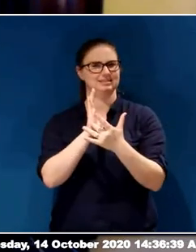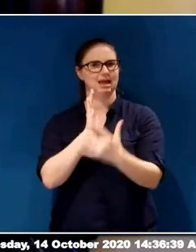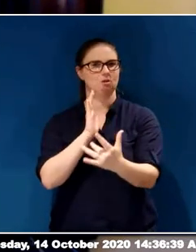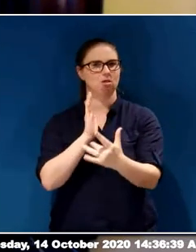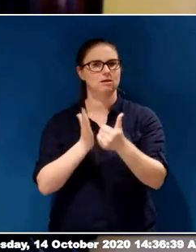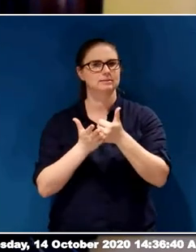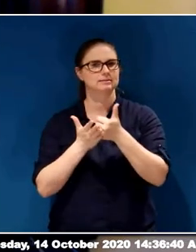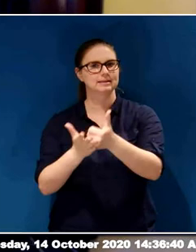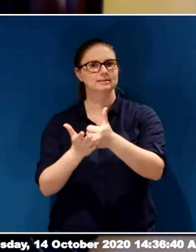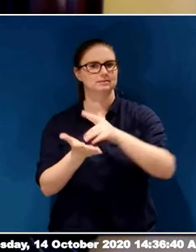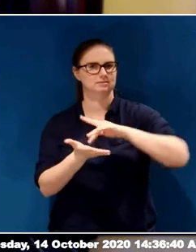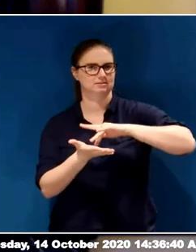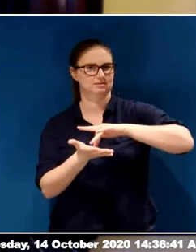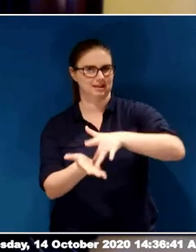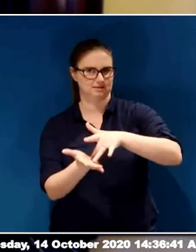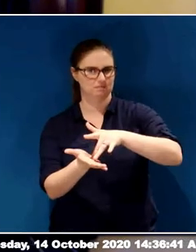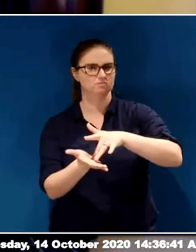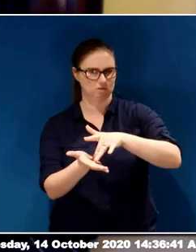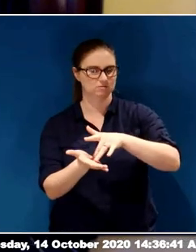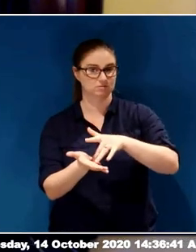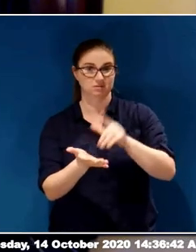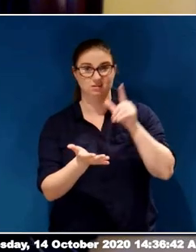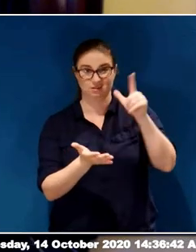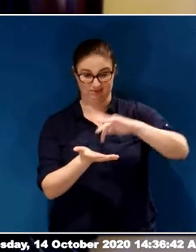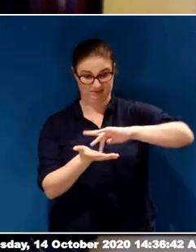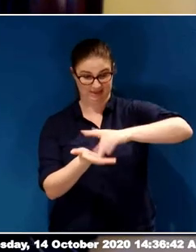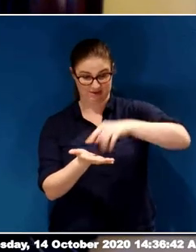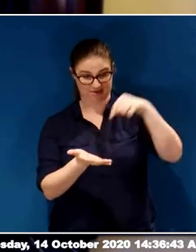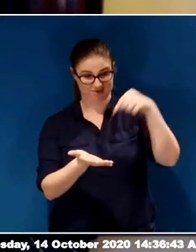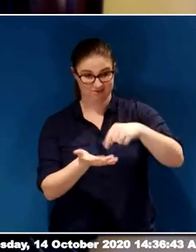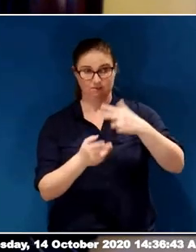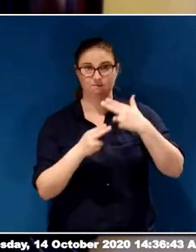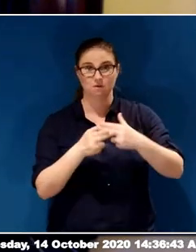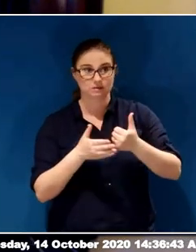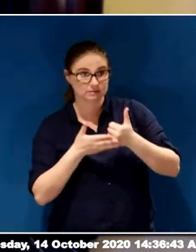schools over a three-year process, it's a sort of developmental process, to